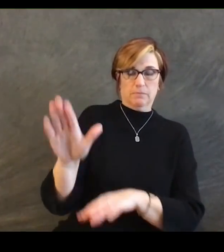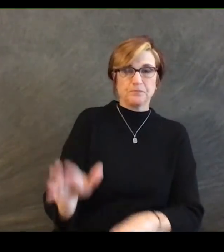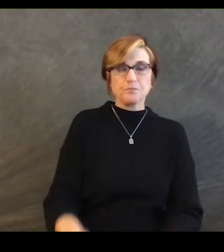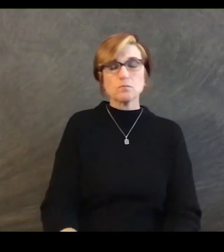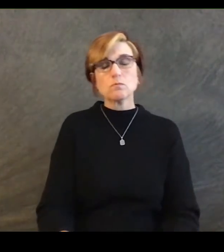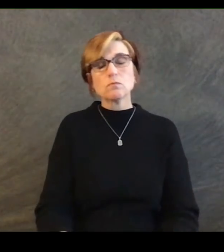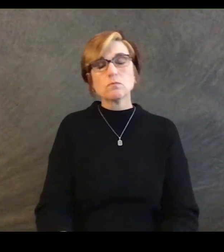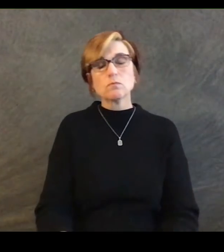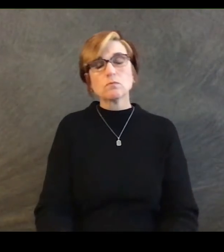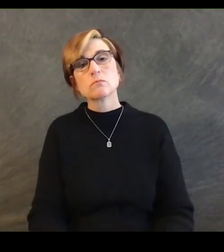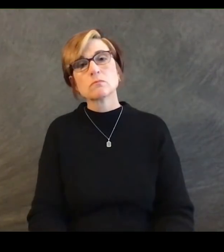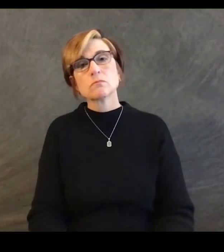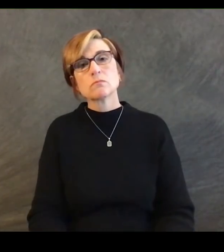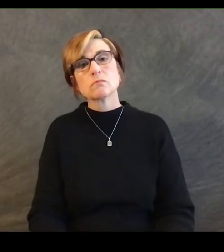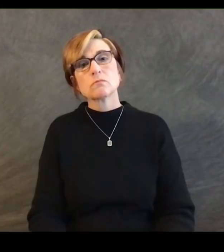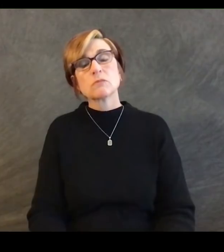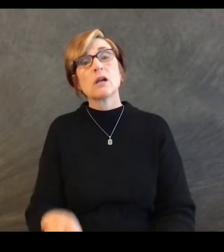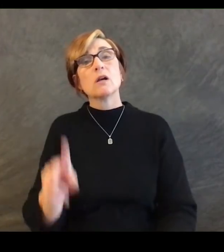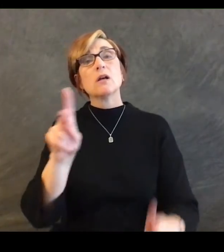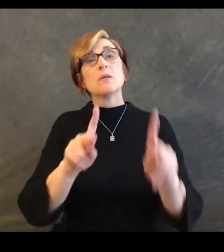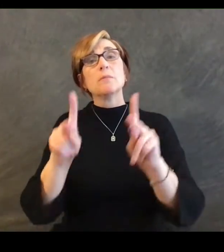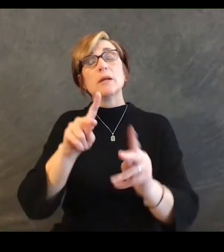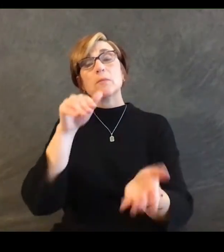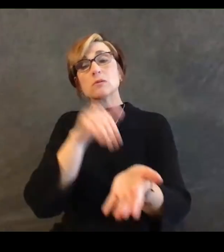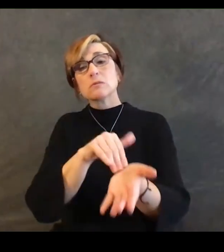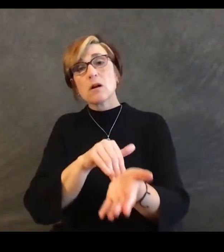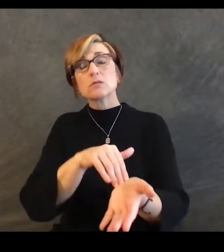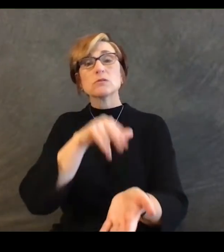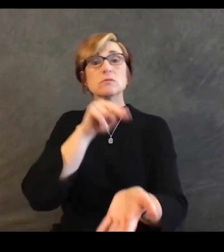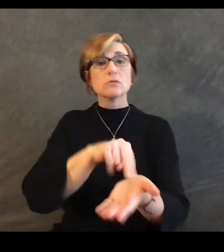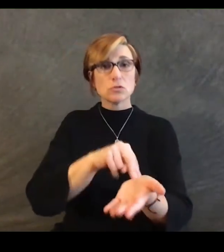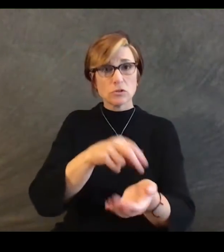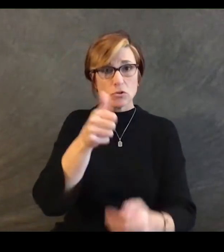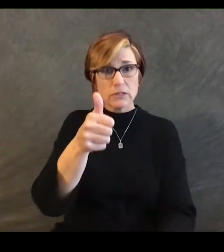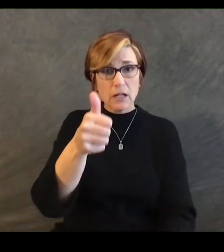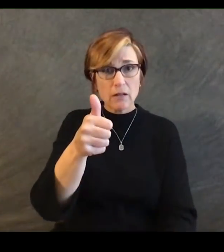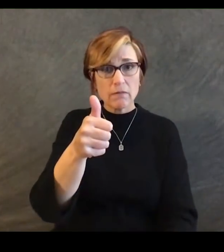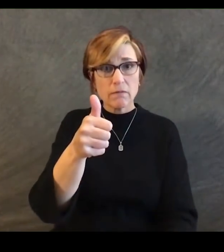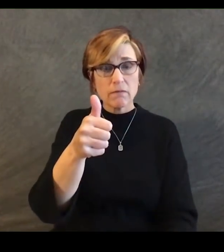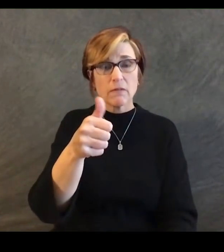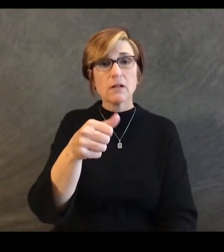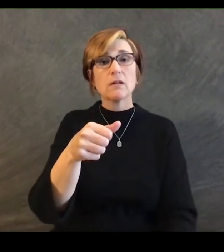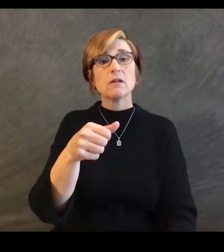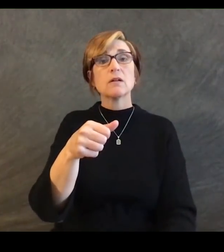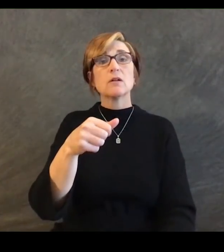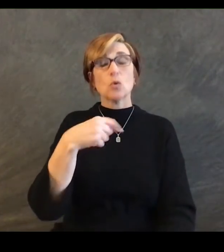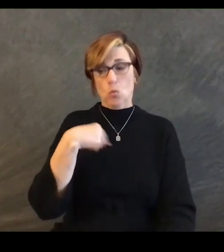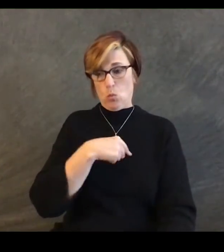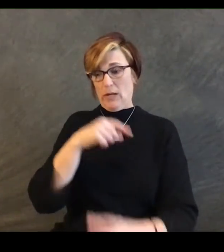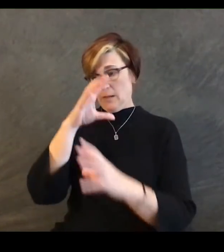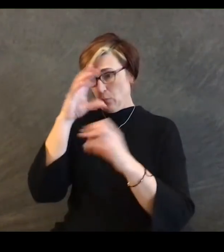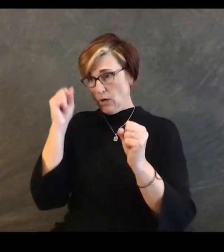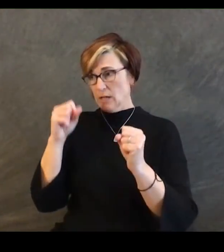front line so the president just spoke about dr. Burks and dr. Fauci spoke about we want you to know help is on the way